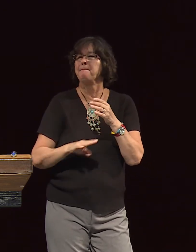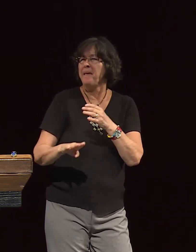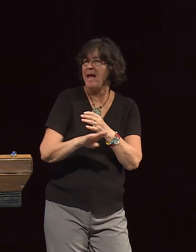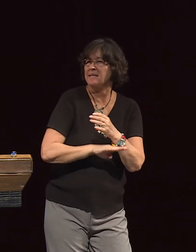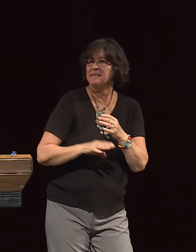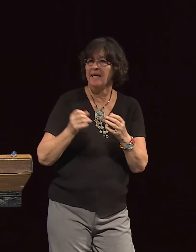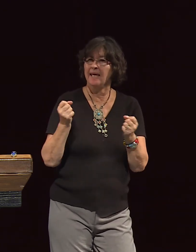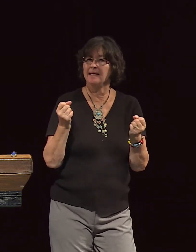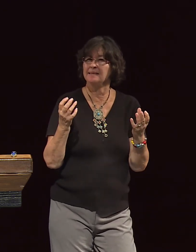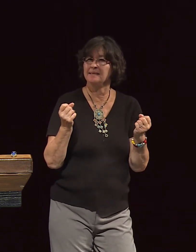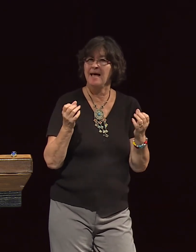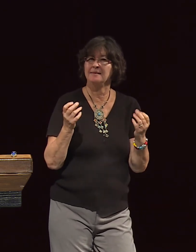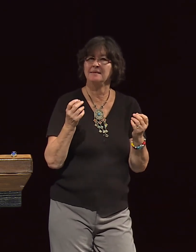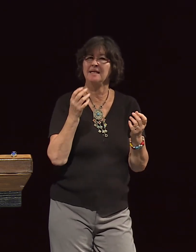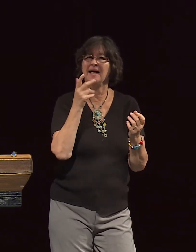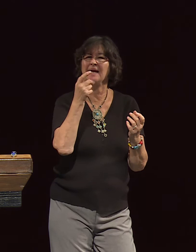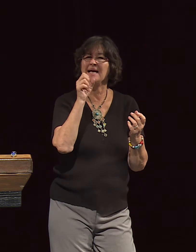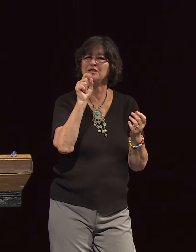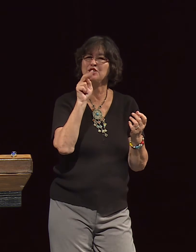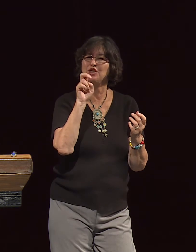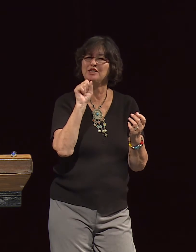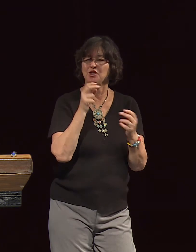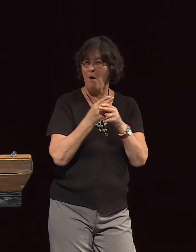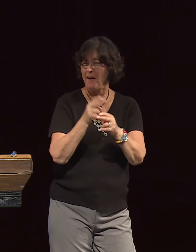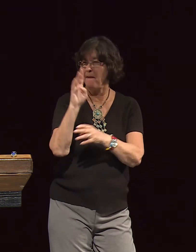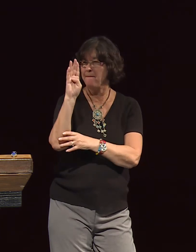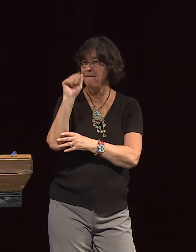and should have some basic signs.